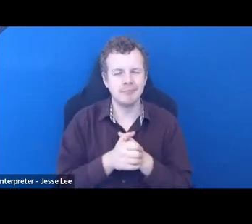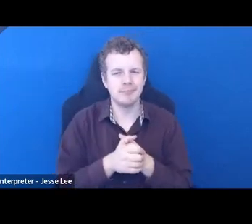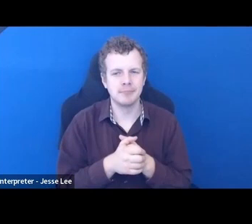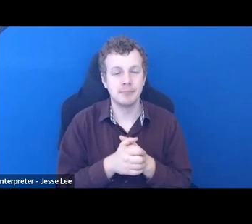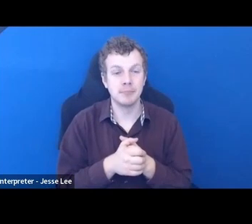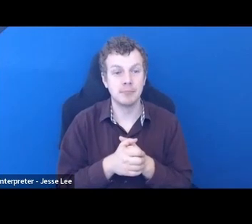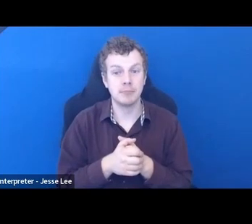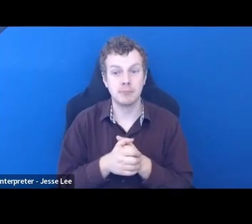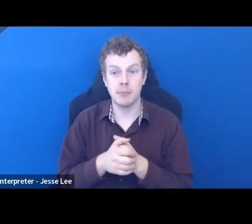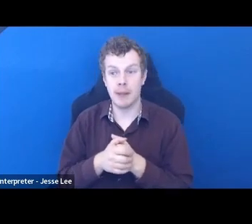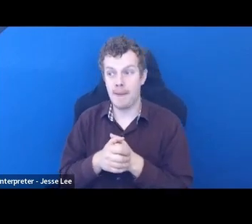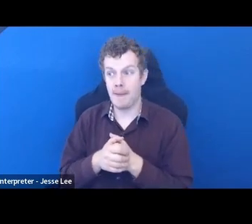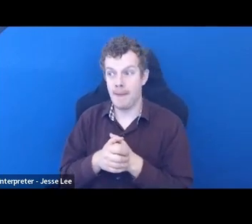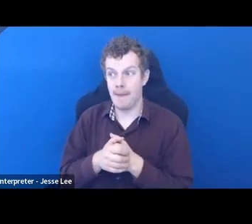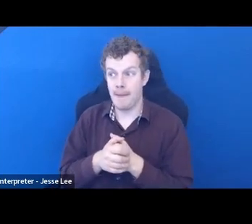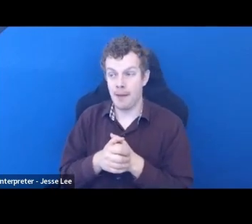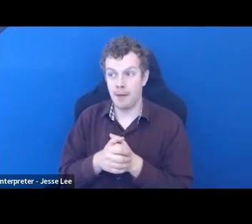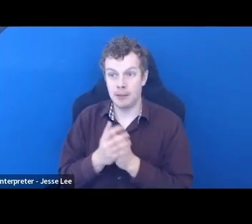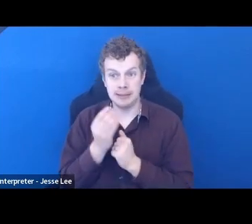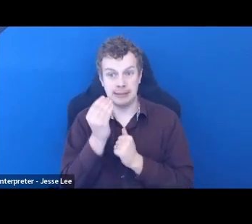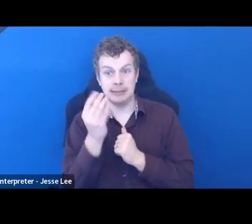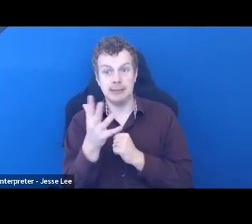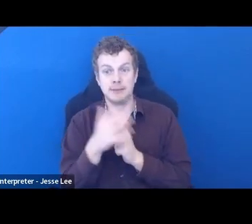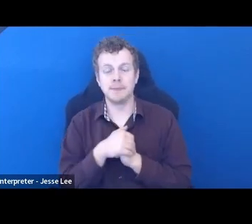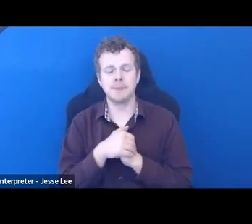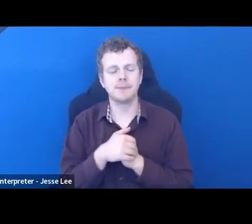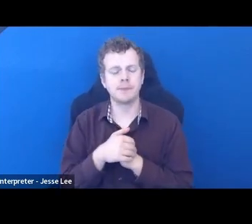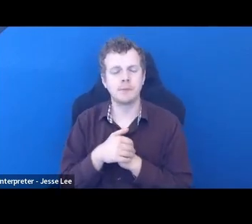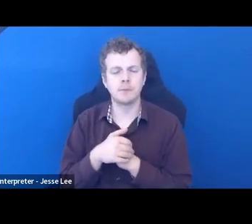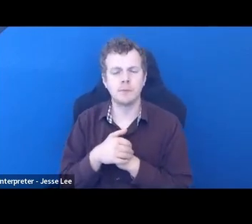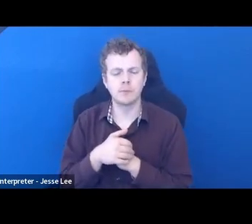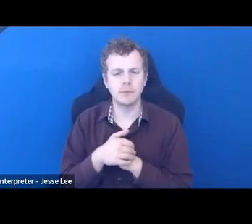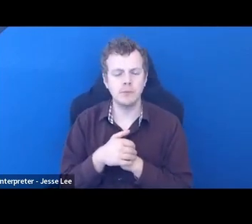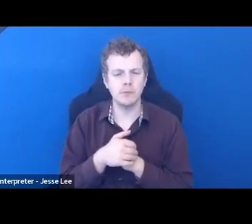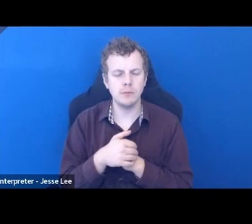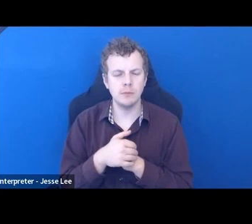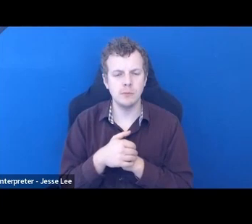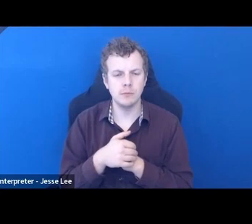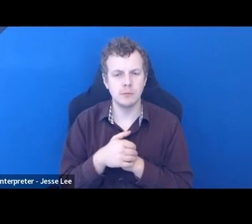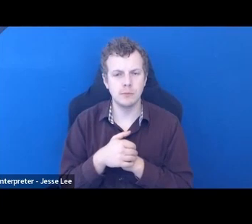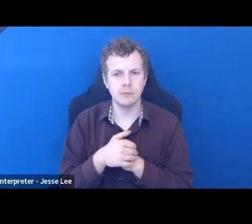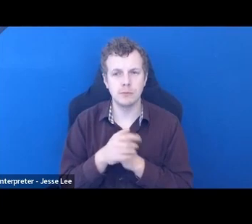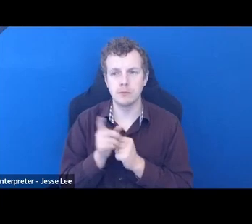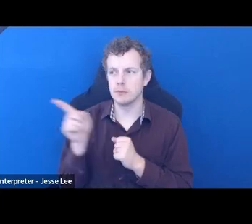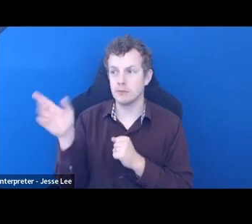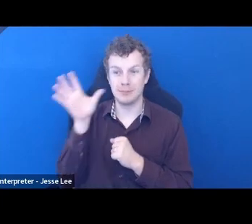One thing to note under this is that parents also under that doing something about it,